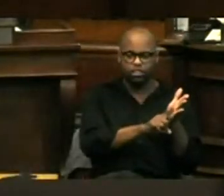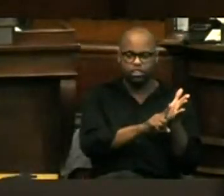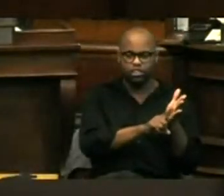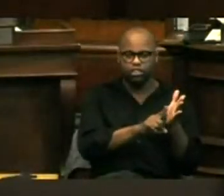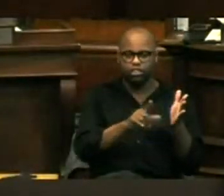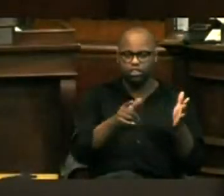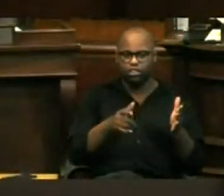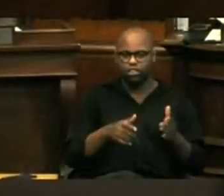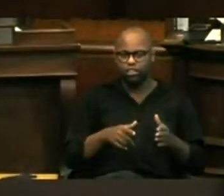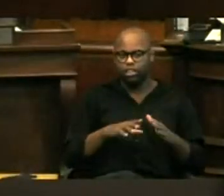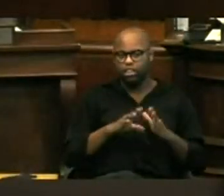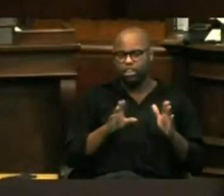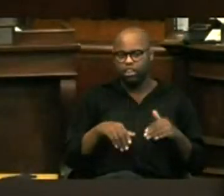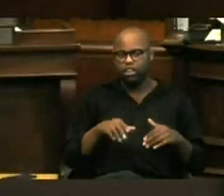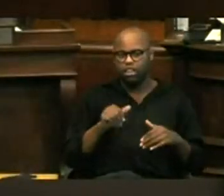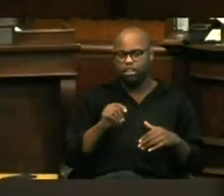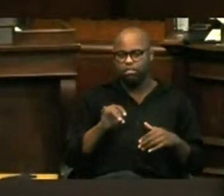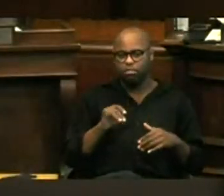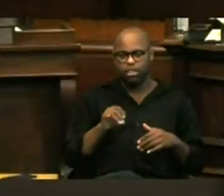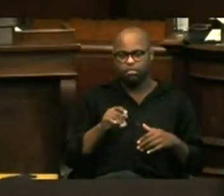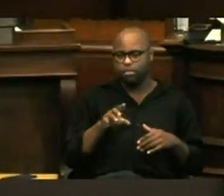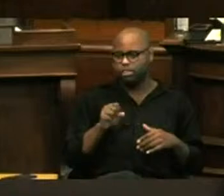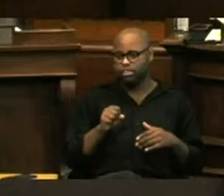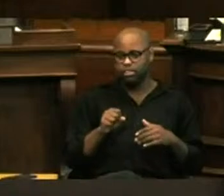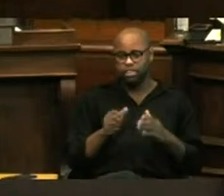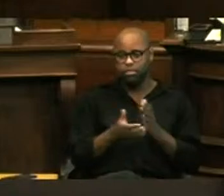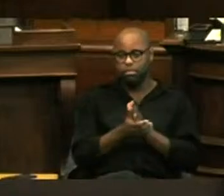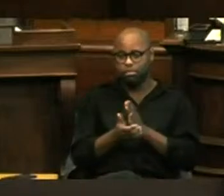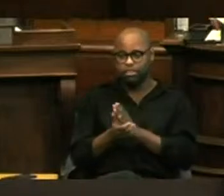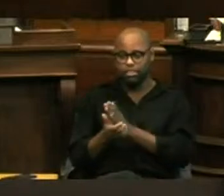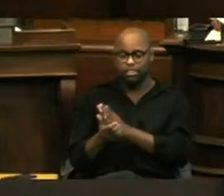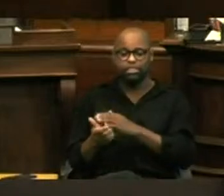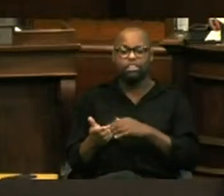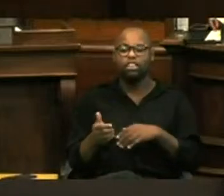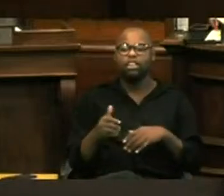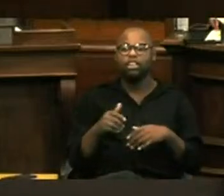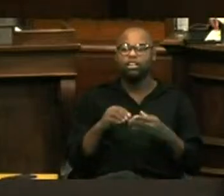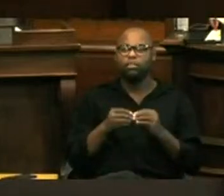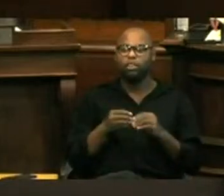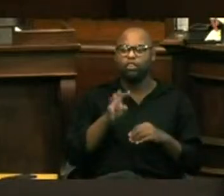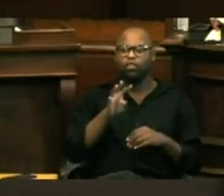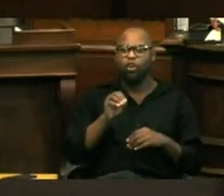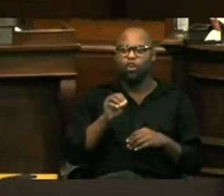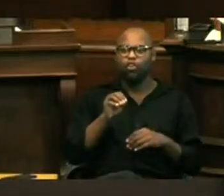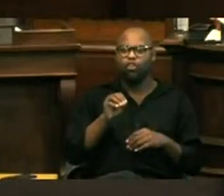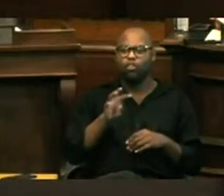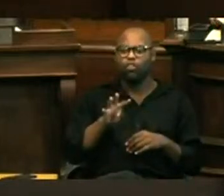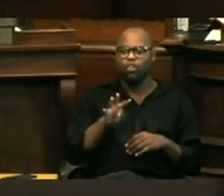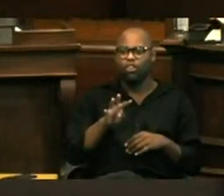want to announce some amendments